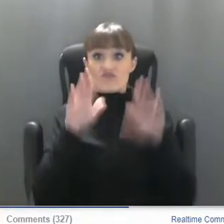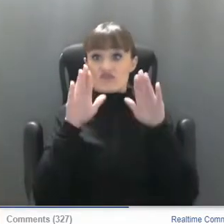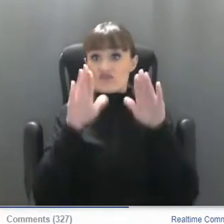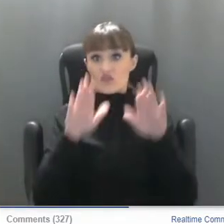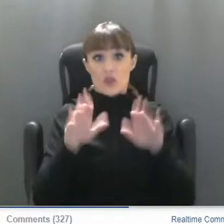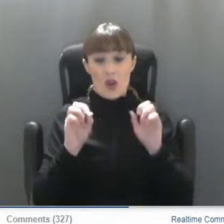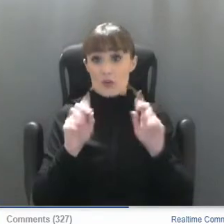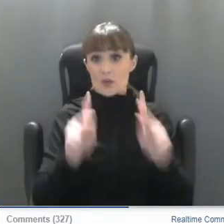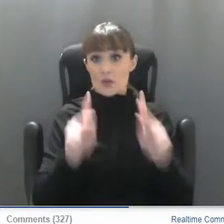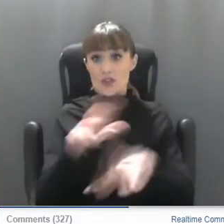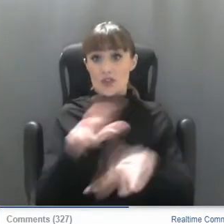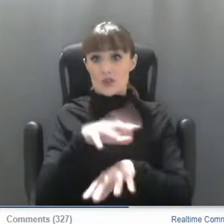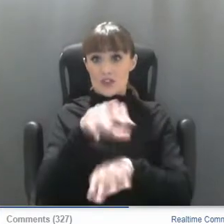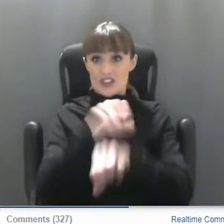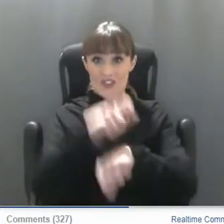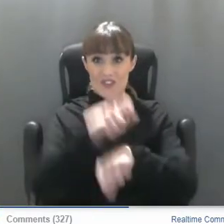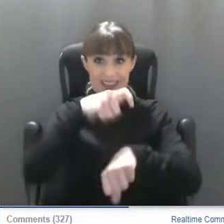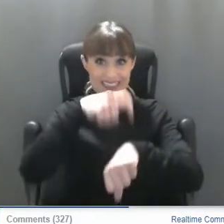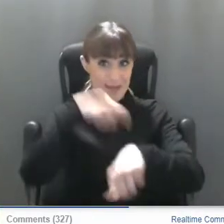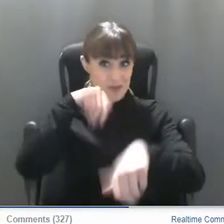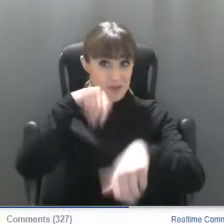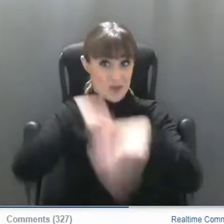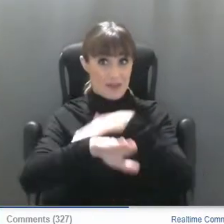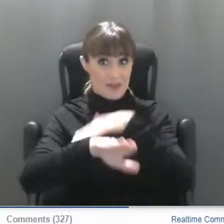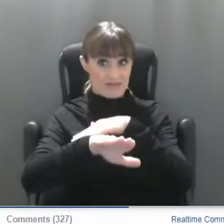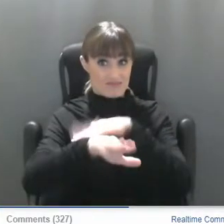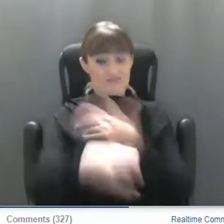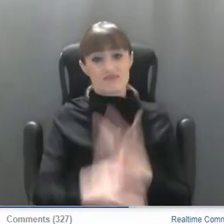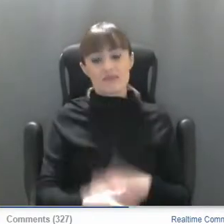reserve their spot. So everybody, it's timed entrance. So this